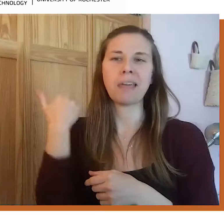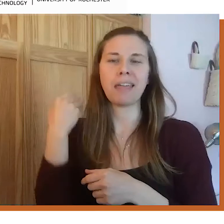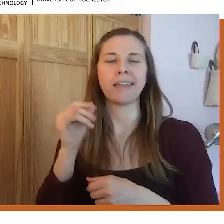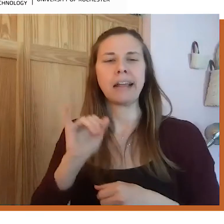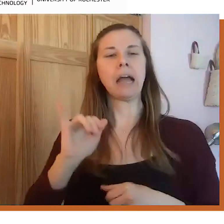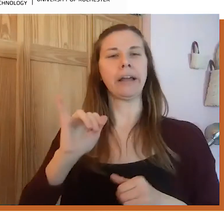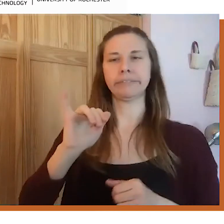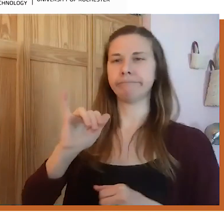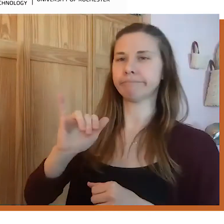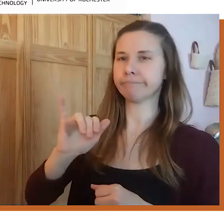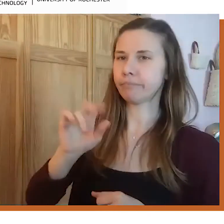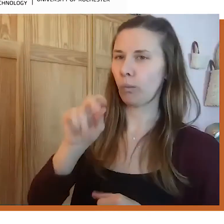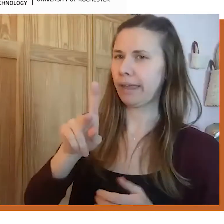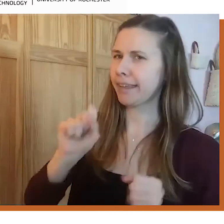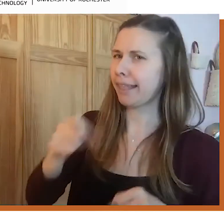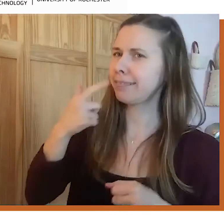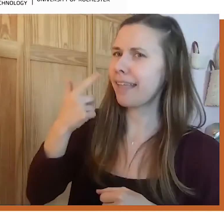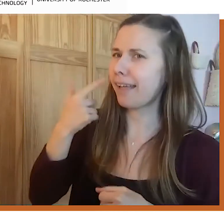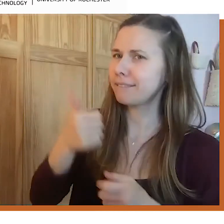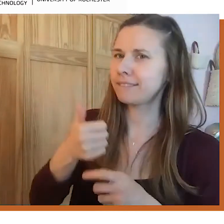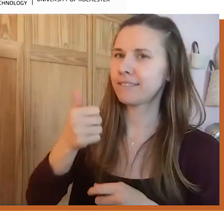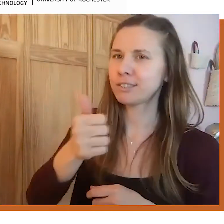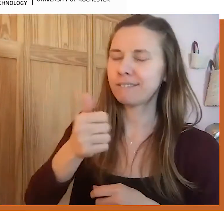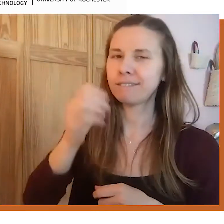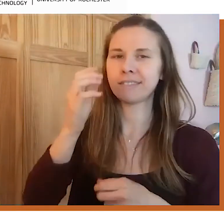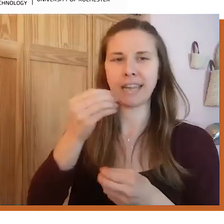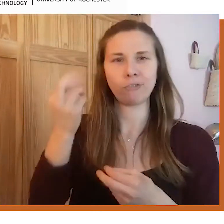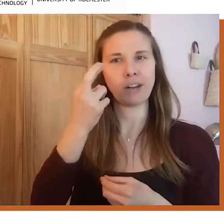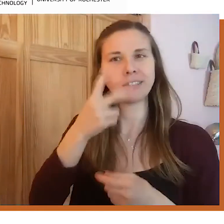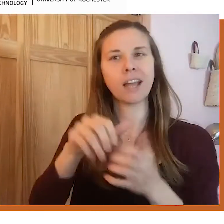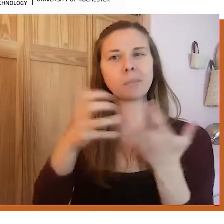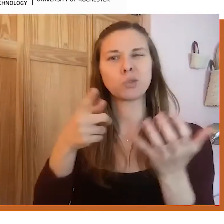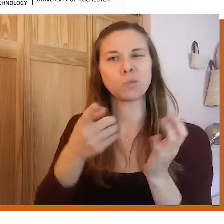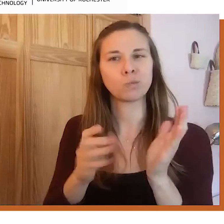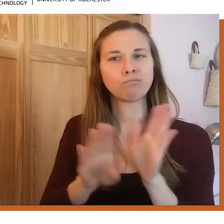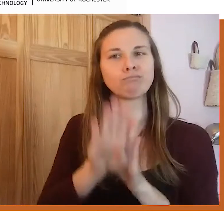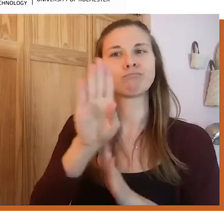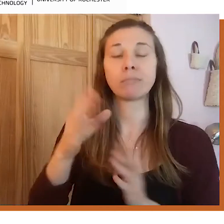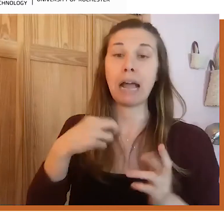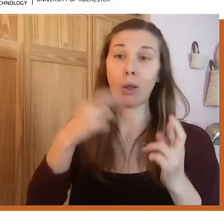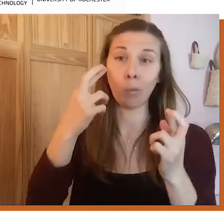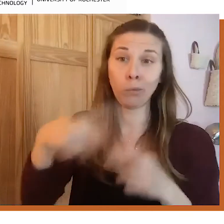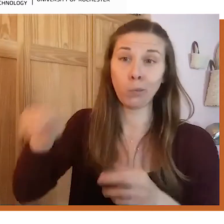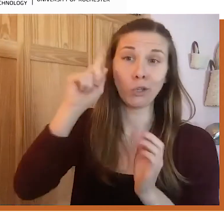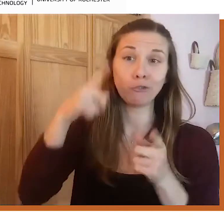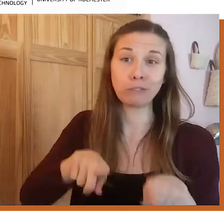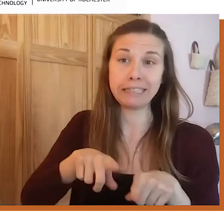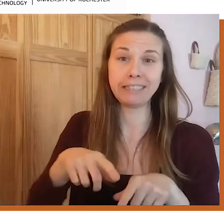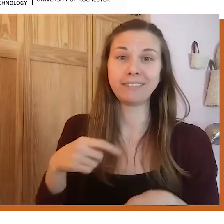and laugh at yourself a little bit and also realize how far you've come since then, so I hope you agree.